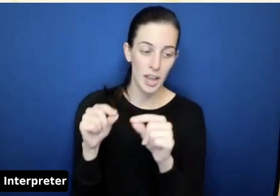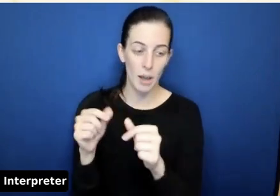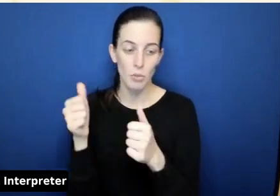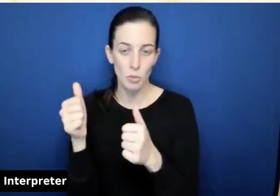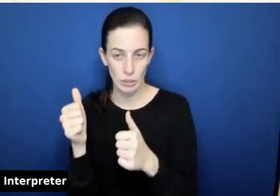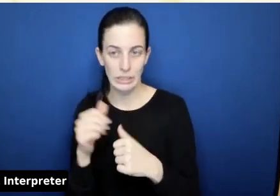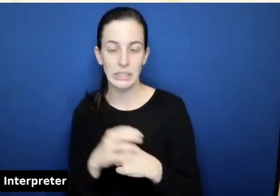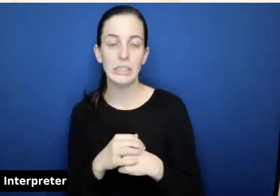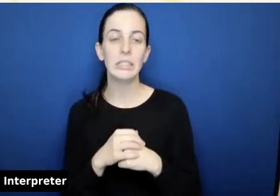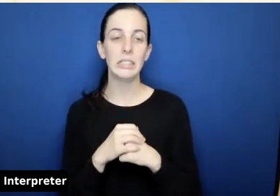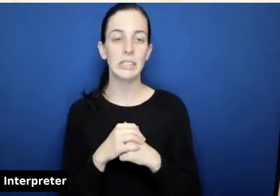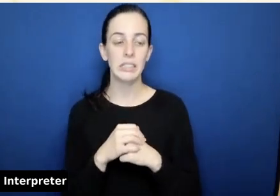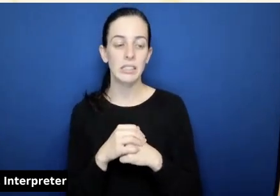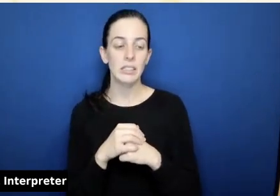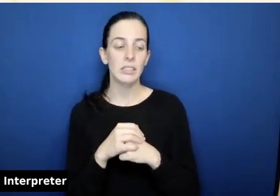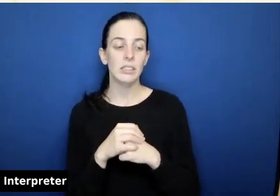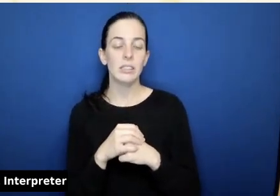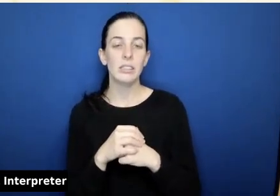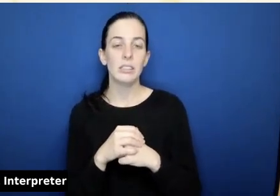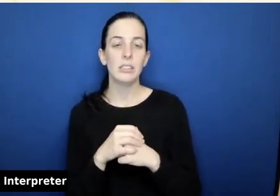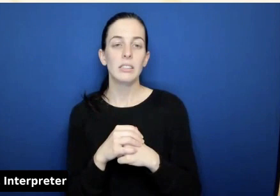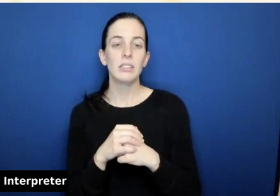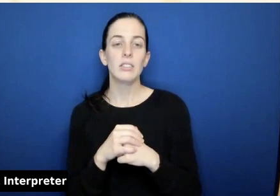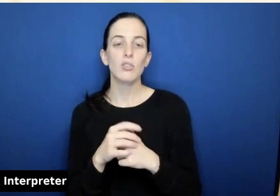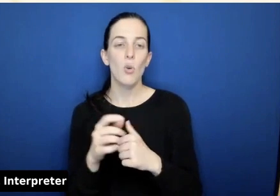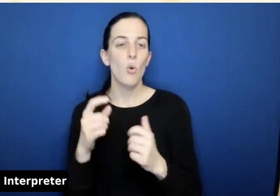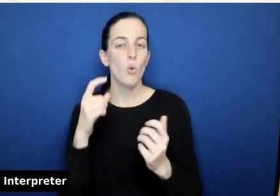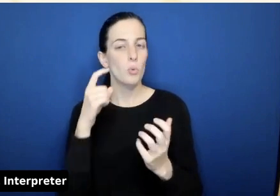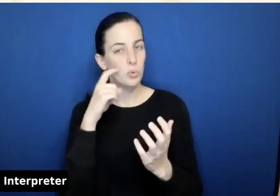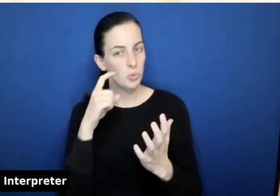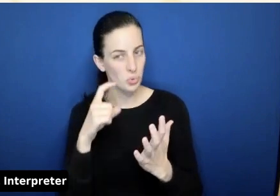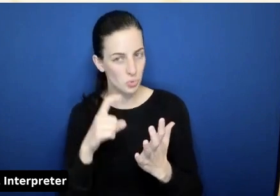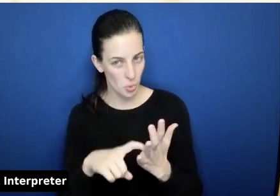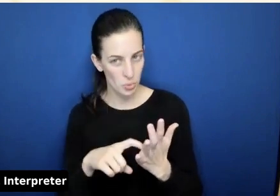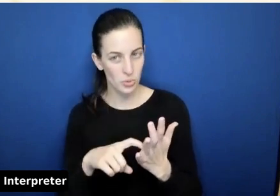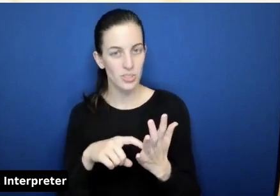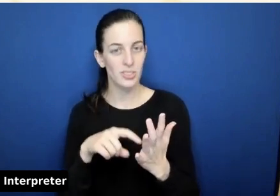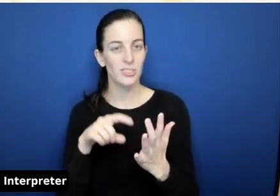that says aria-hidden equal to true on the tab panel 2 and tab panel 3.